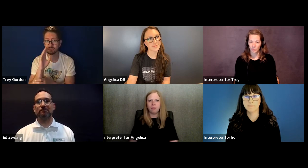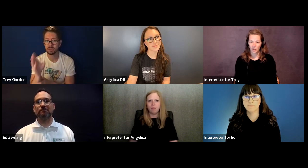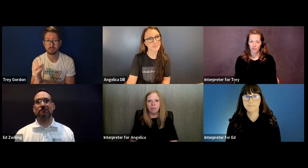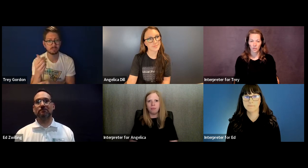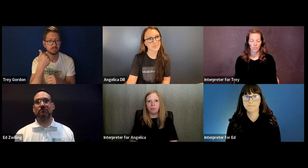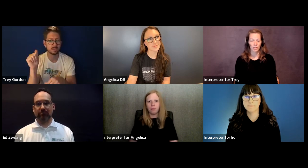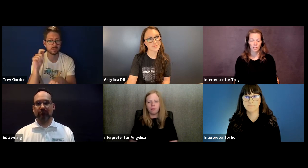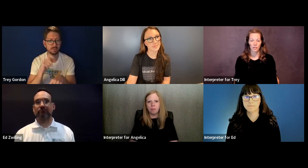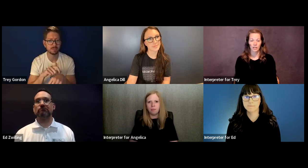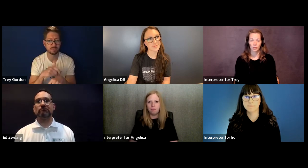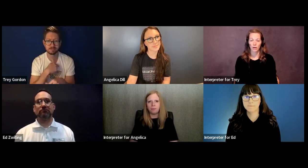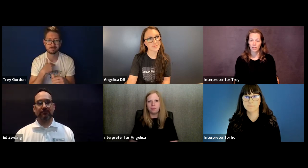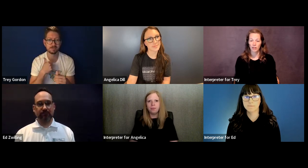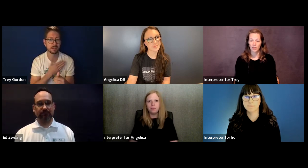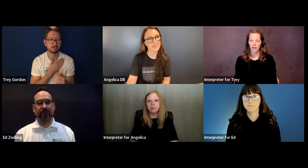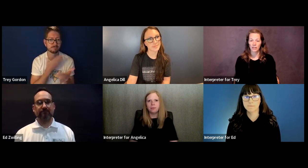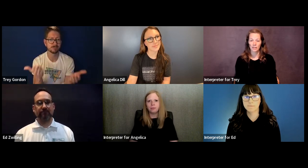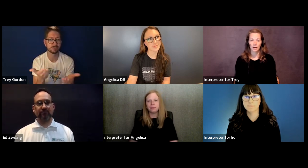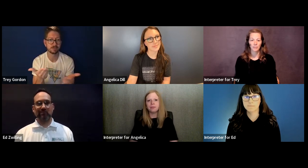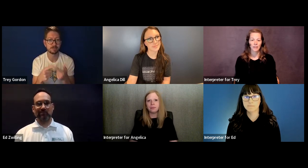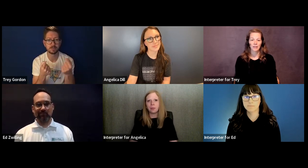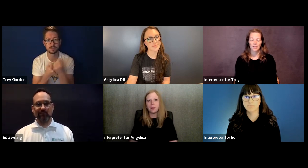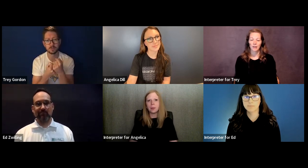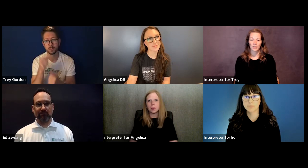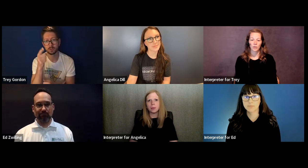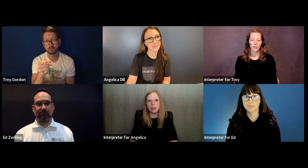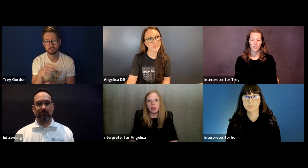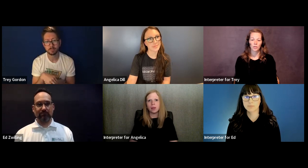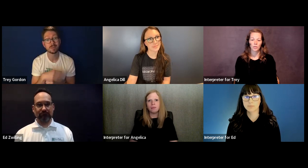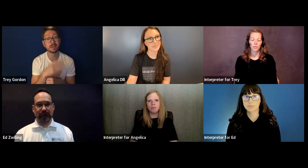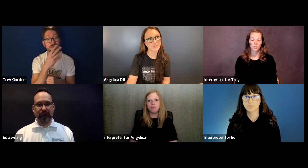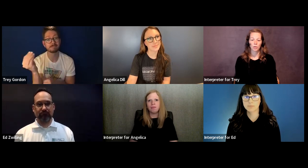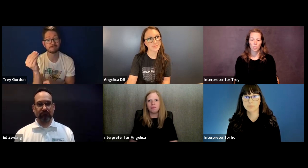us you can reach out to ed directly at any time we're here to support you all